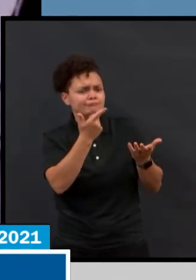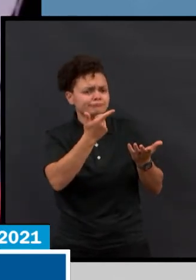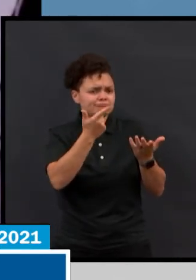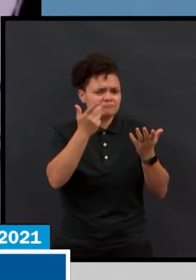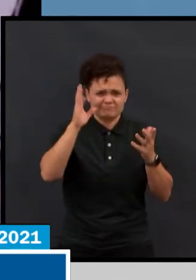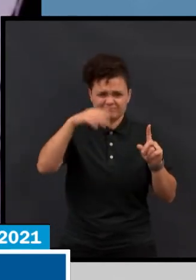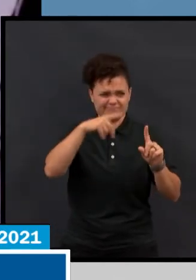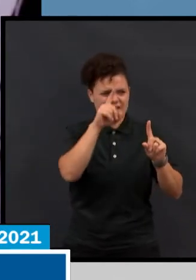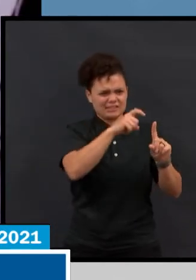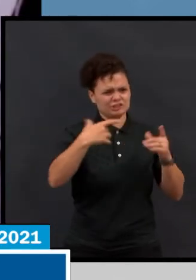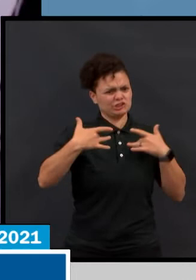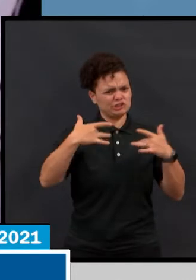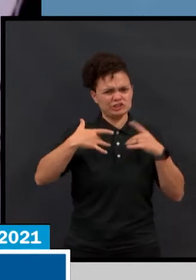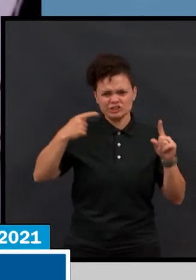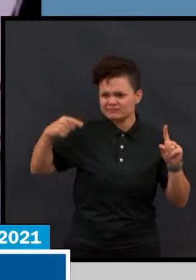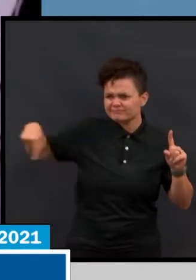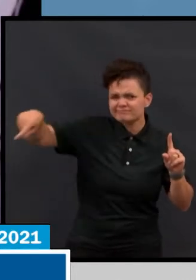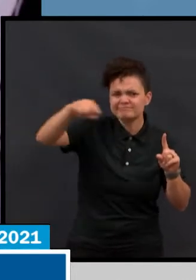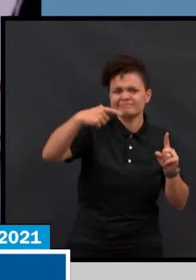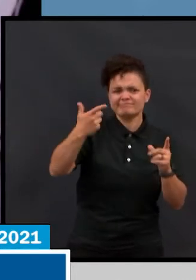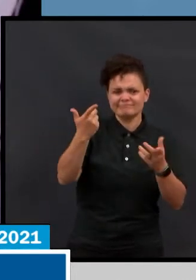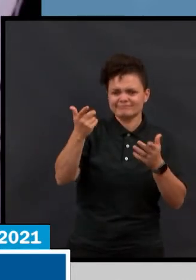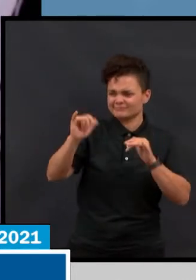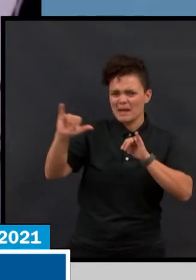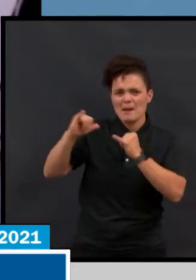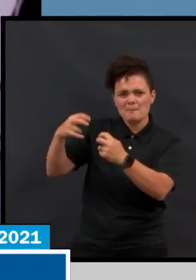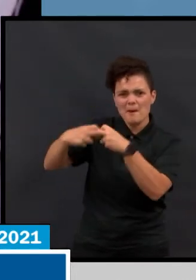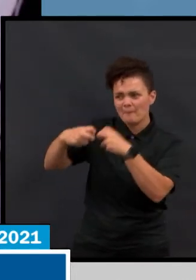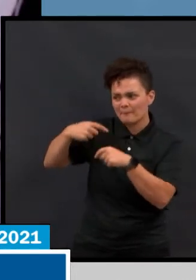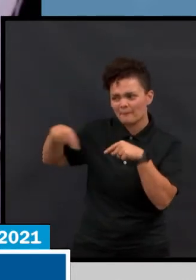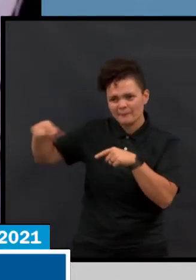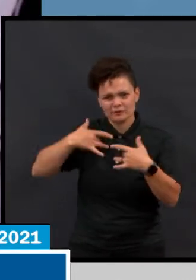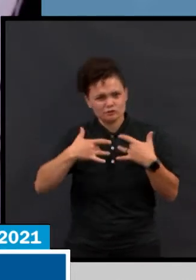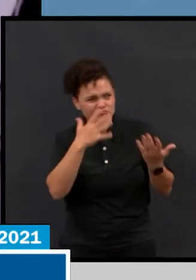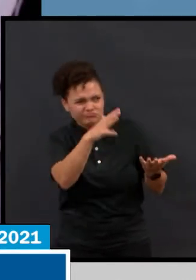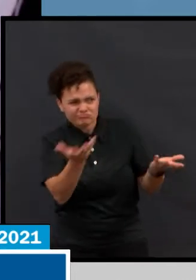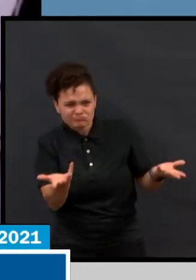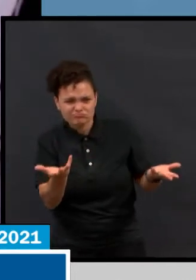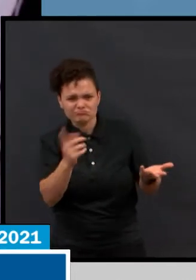in your respective district in district a so i want to make sure i use the time wisely to get